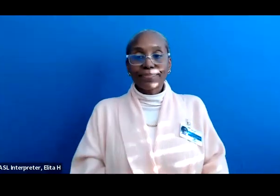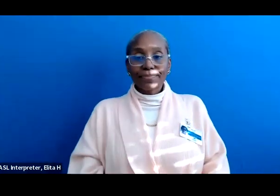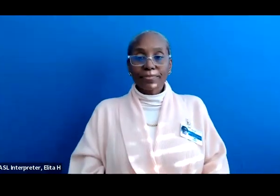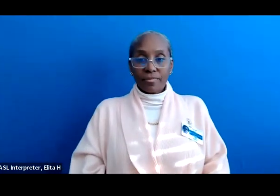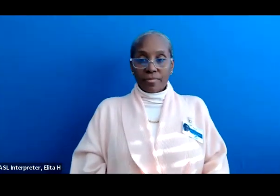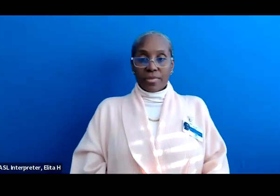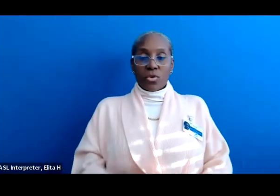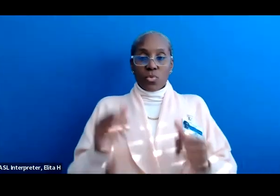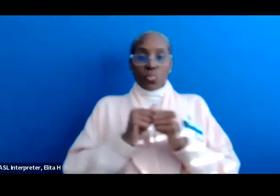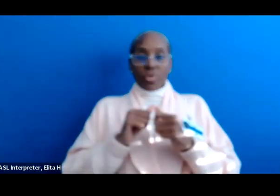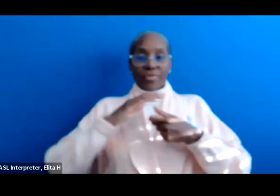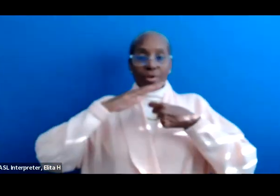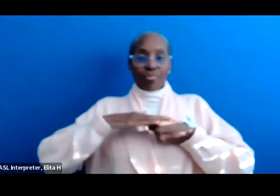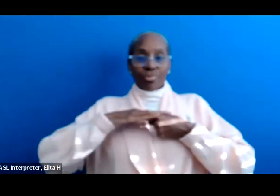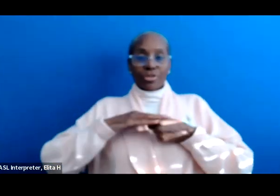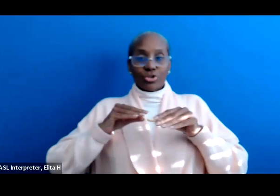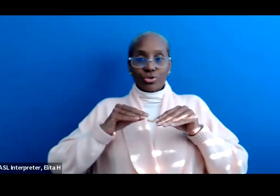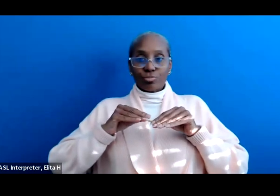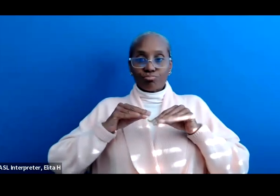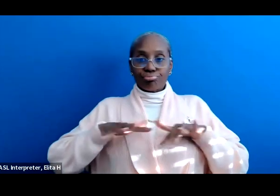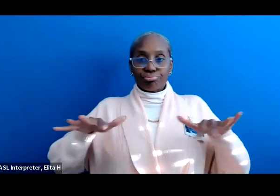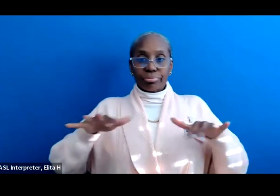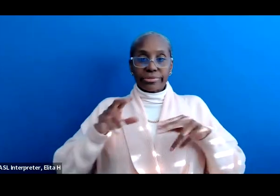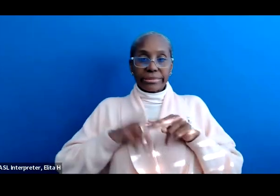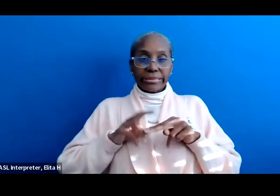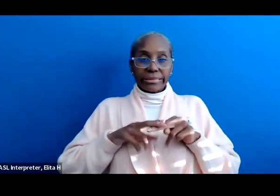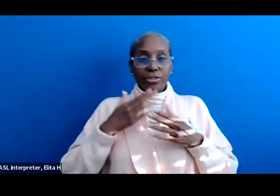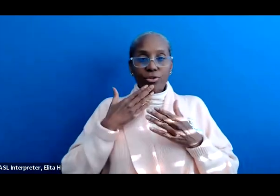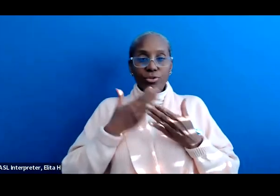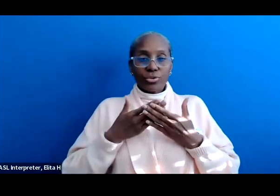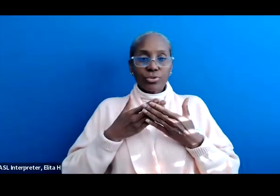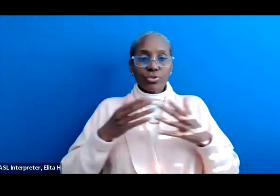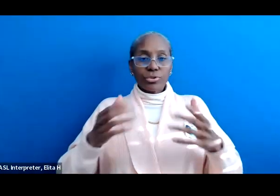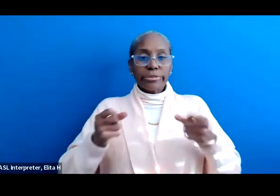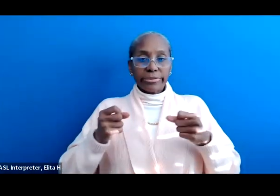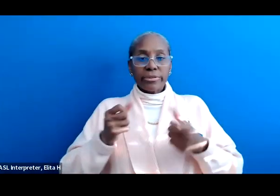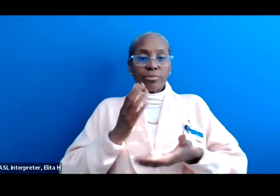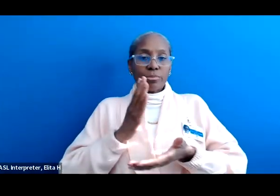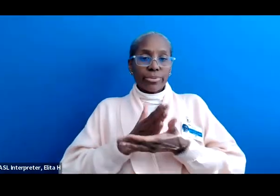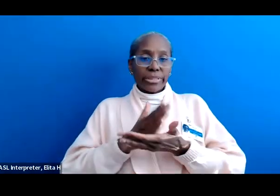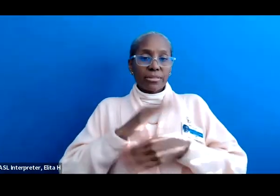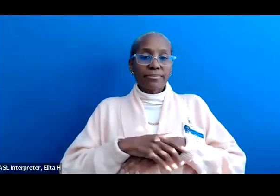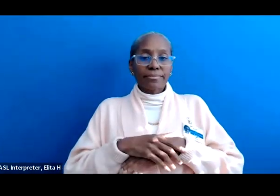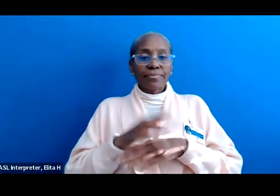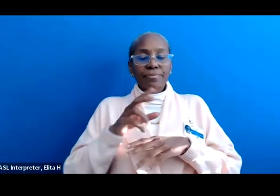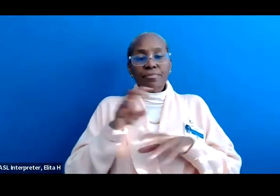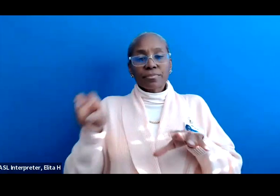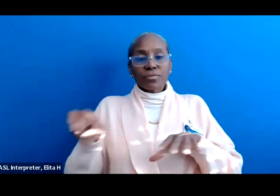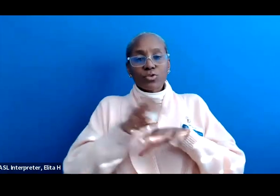a pressure dispersing seat, and good brakes, really good brakes so they can transfer onto that equipment.